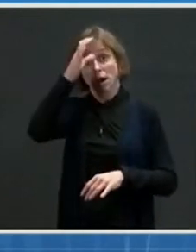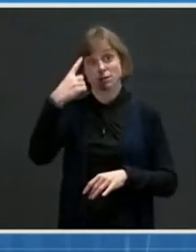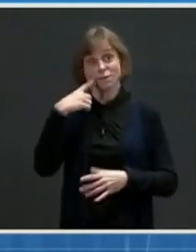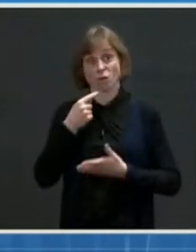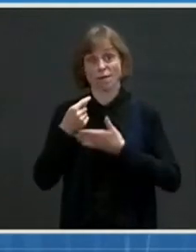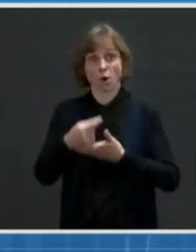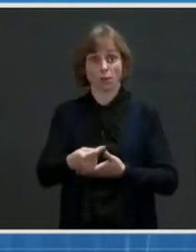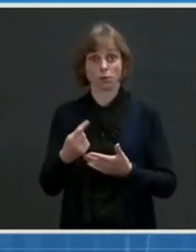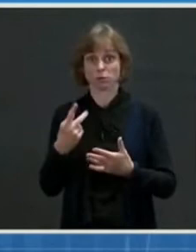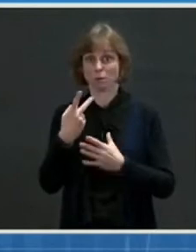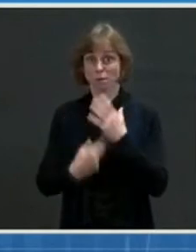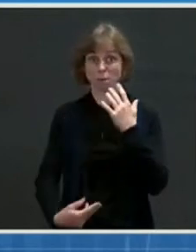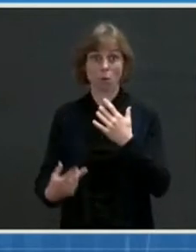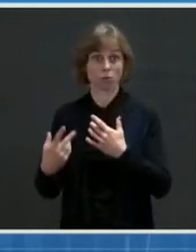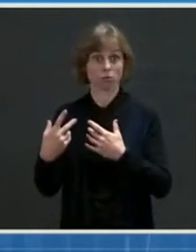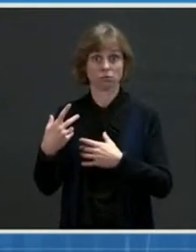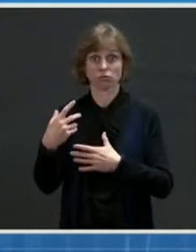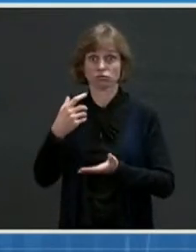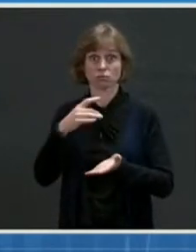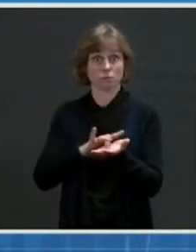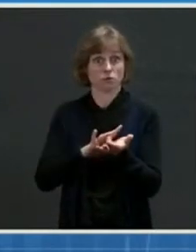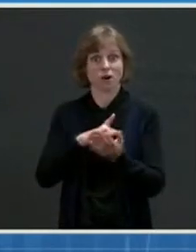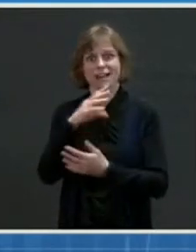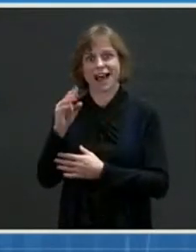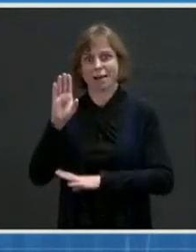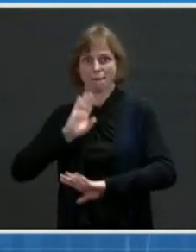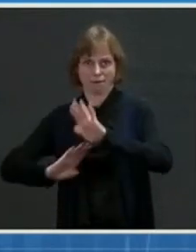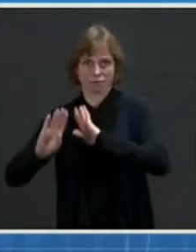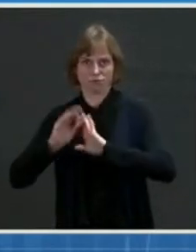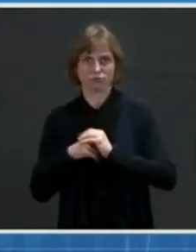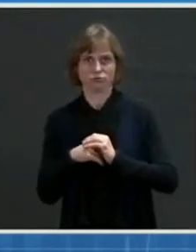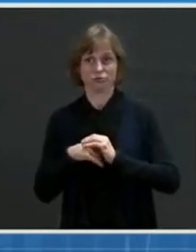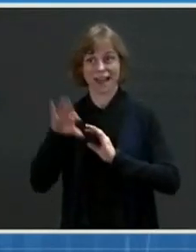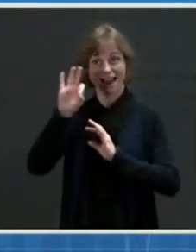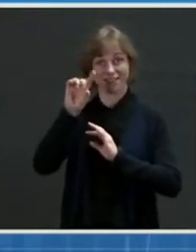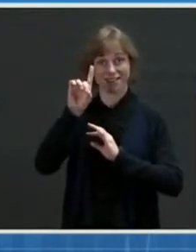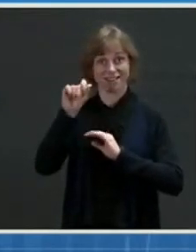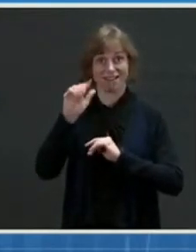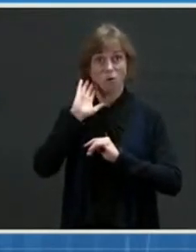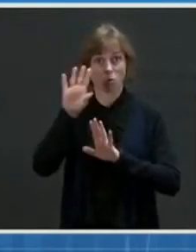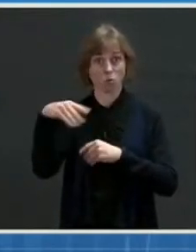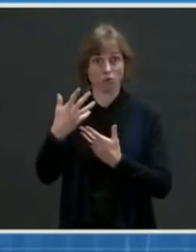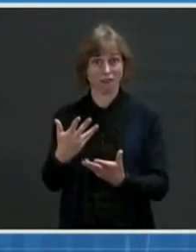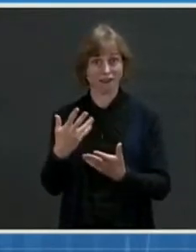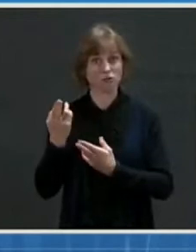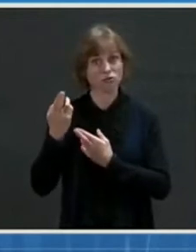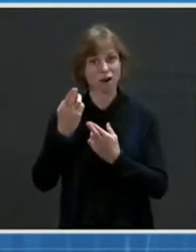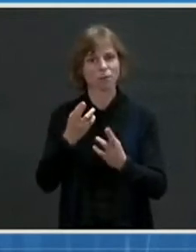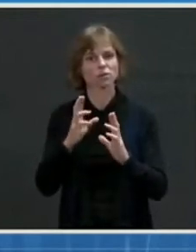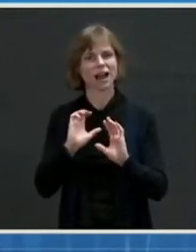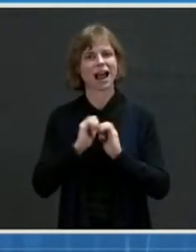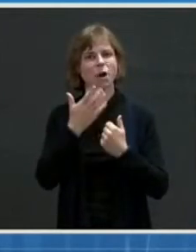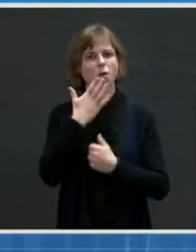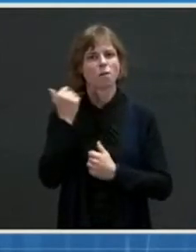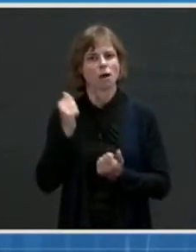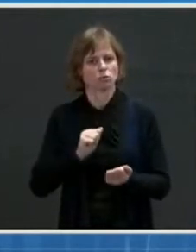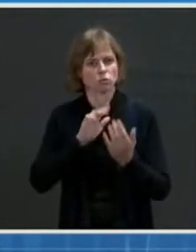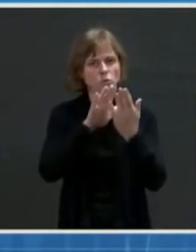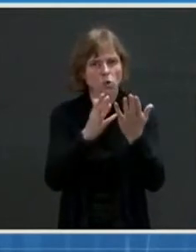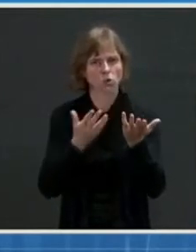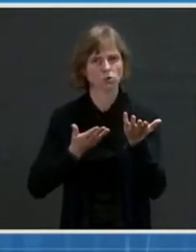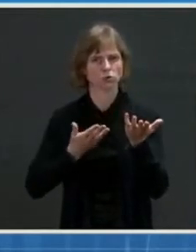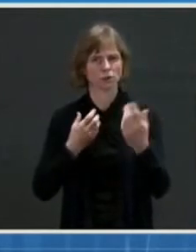MODIFYING THEIR EXISTING TEST.